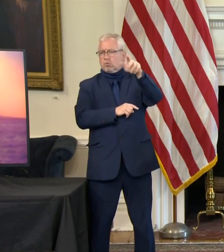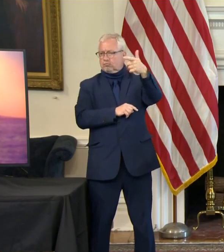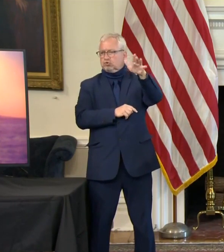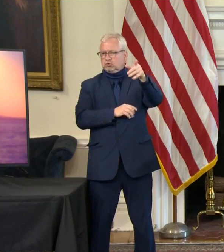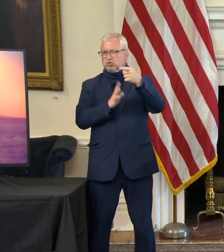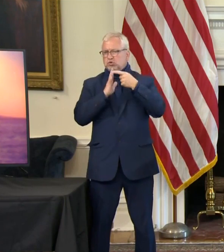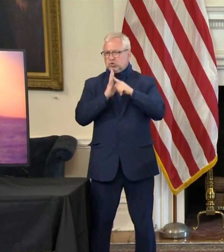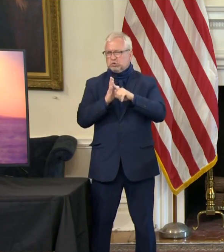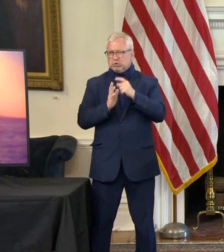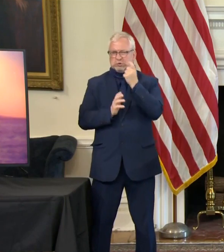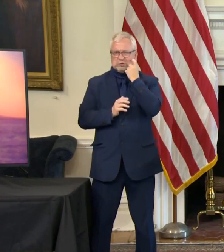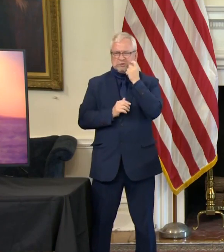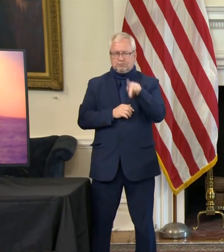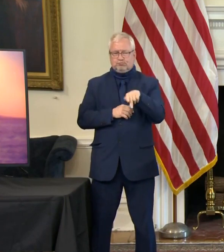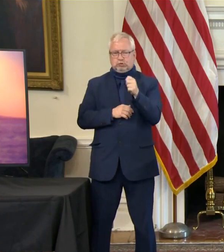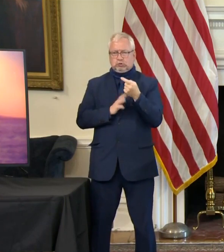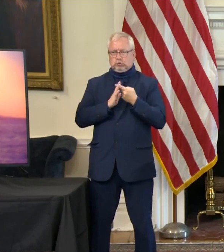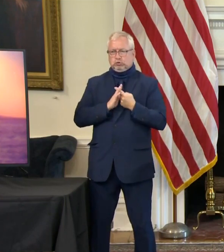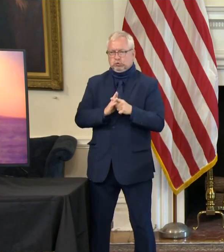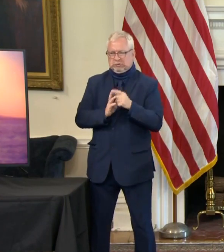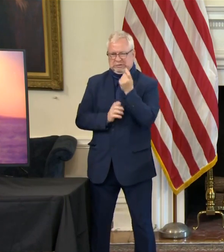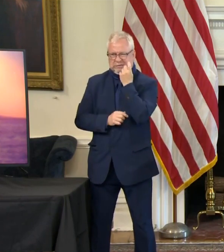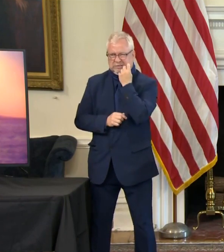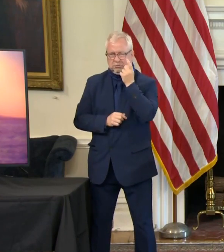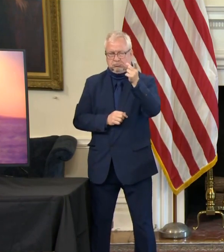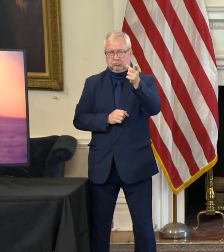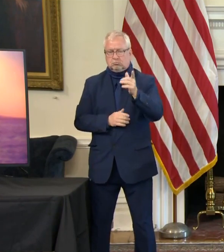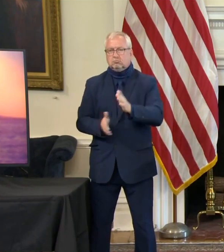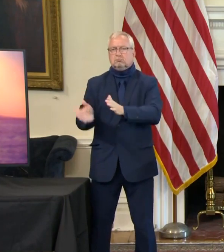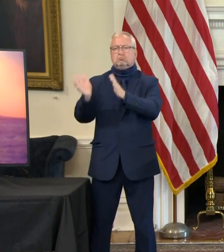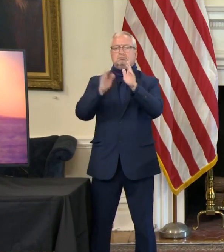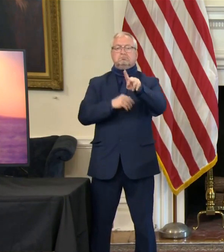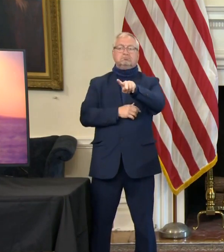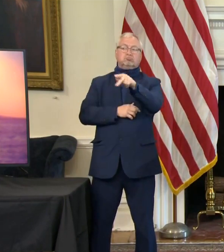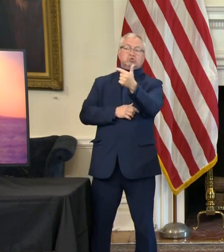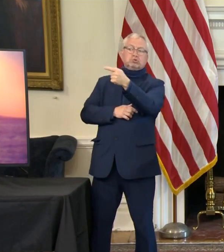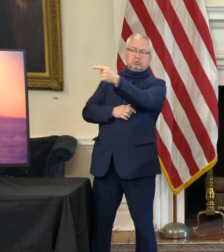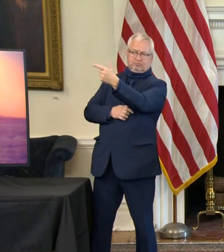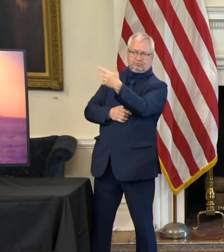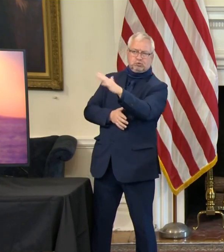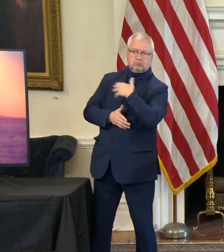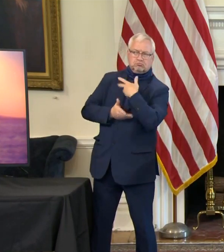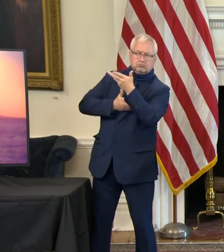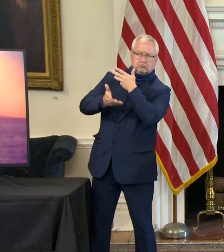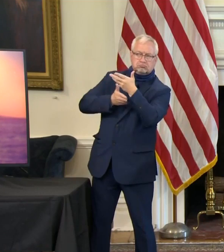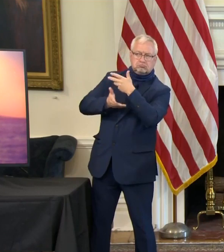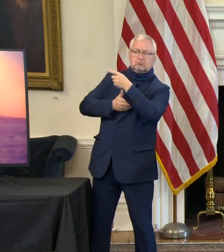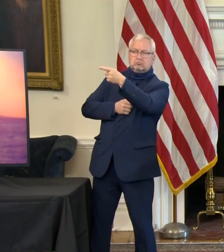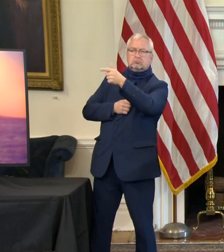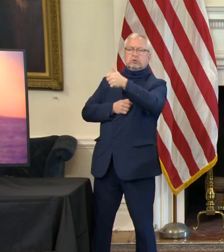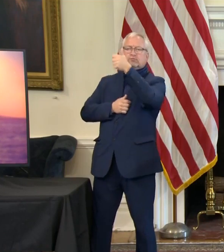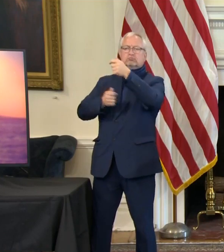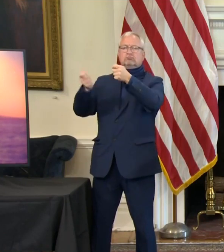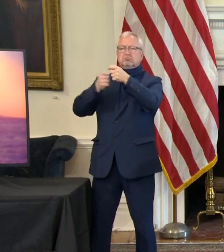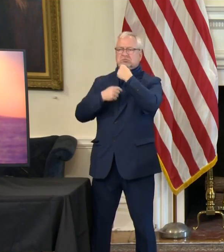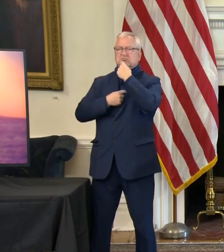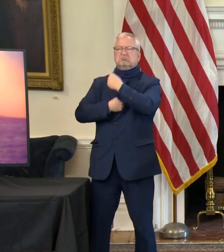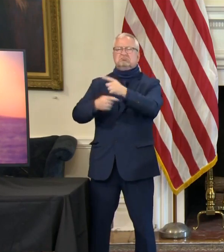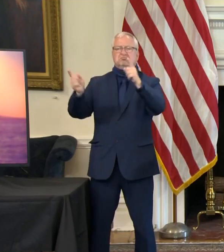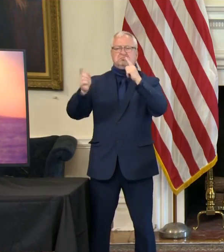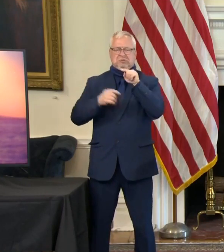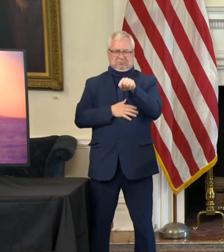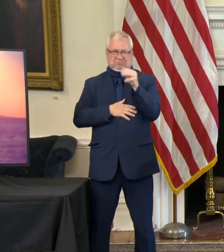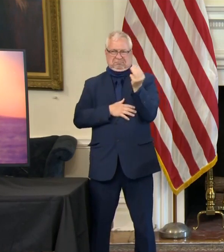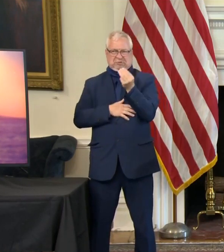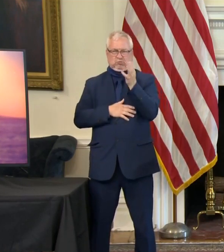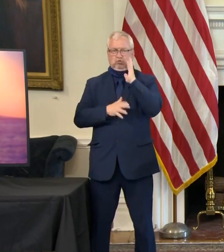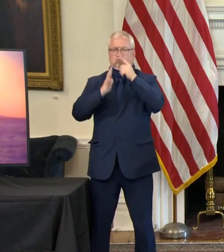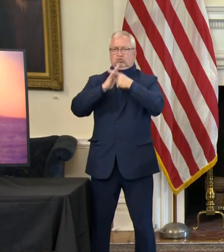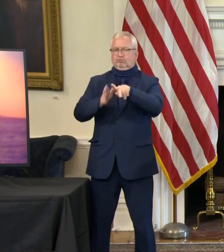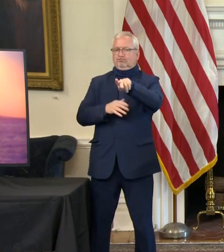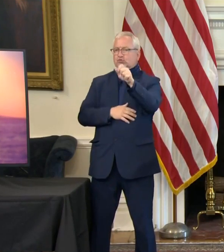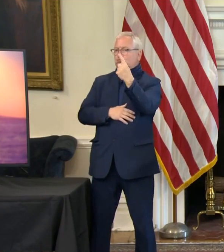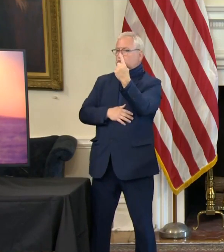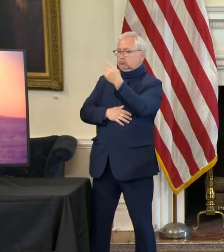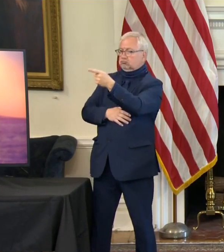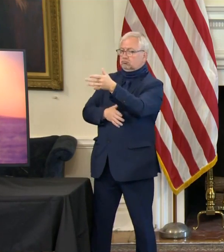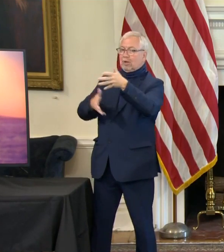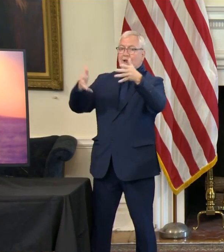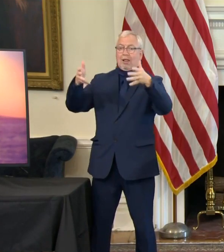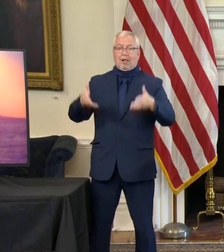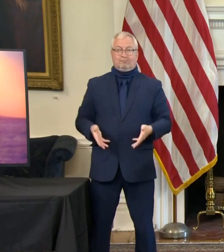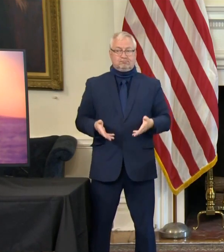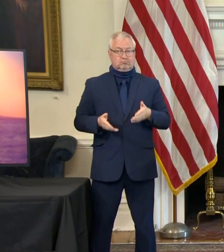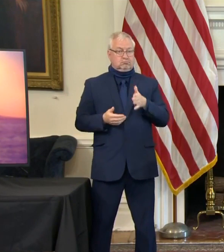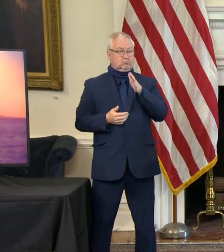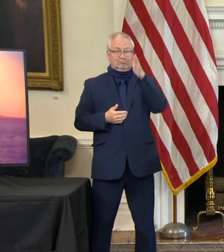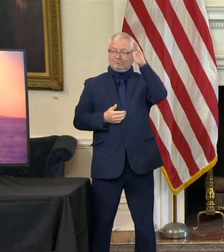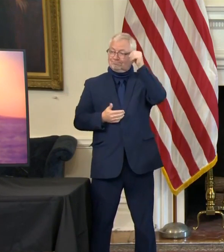I BELIEVE THE MAYOR OF HAS TAKEN SOME STEPS TOWARDS STAGE I AND I THINK ANGELA ANNOUNCED THE COUNTY EXECUTIVE OF PRINCE GEORGE’S ANNOUNCED MONDAY IT SHE WON’T MOVE INTO STAGE I.